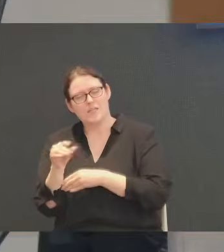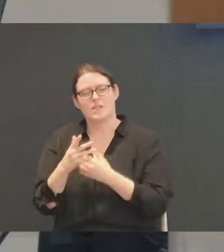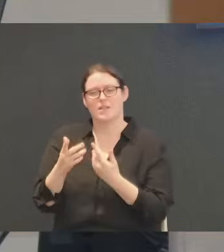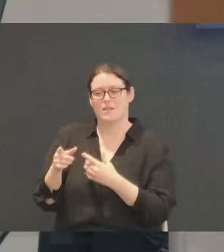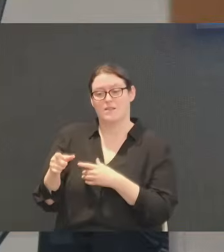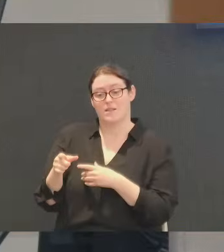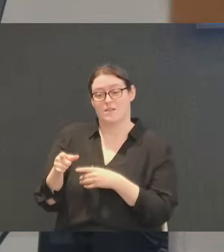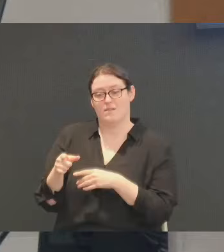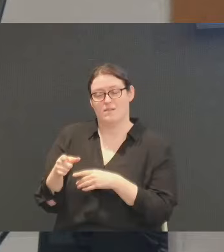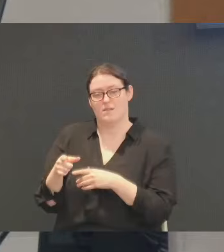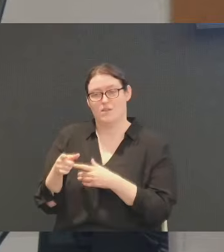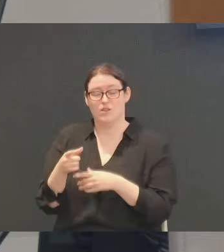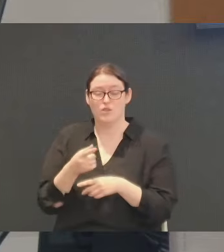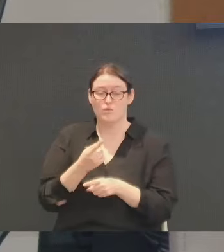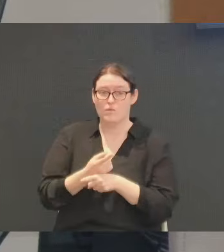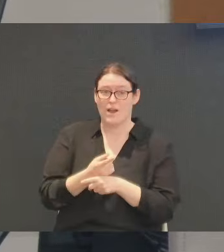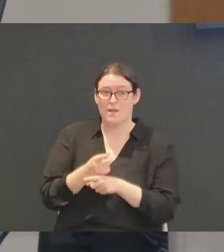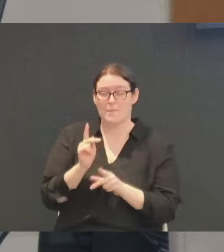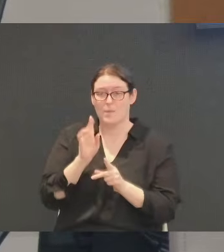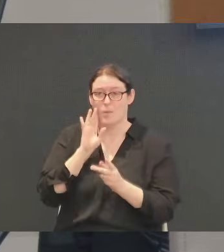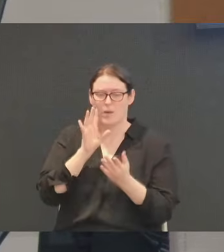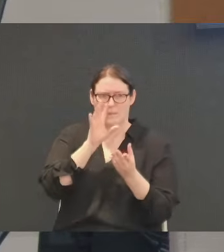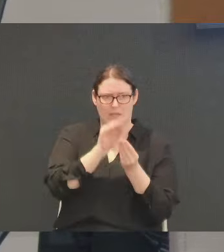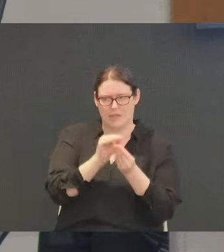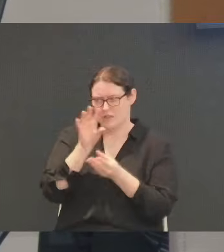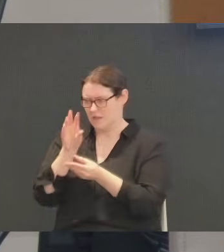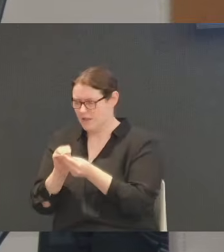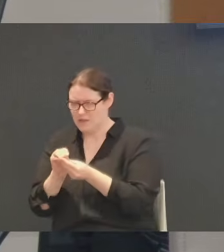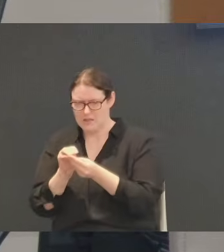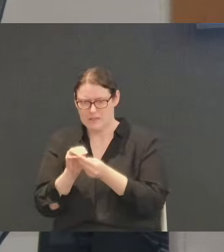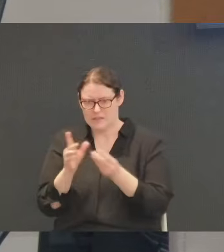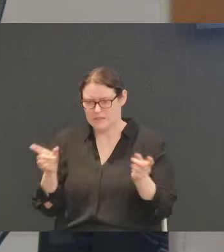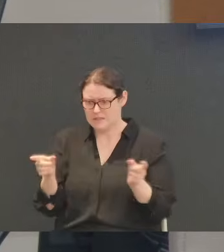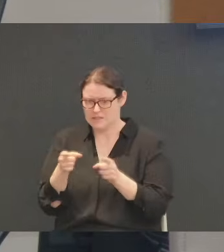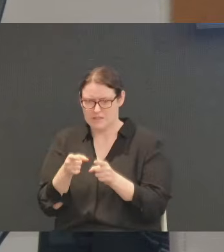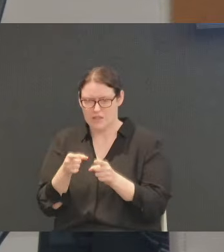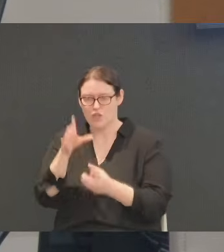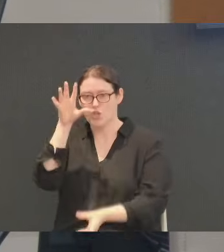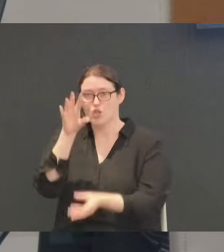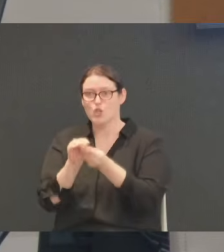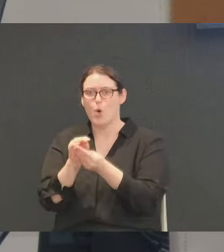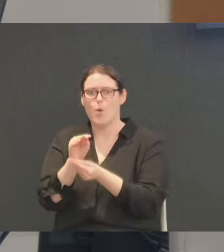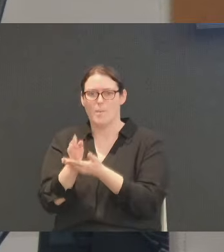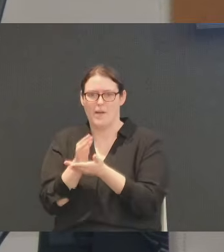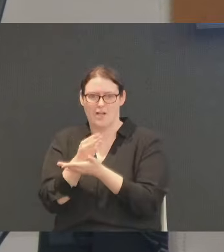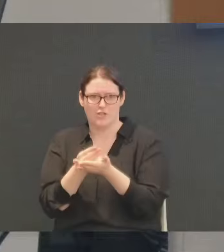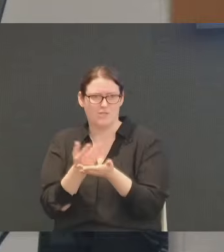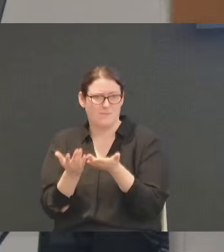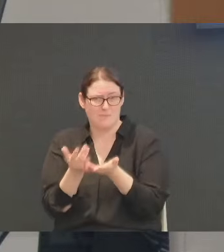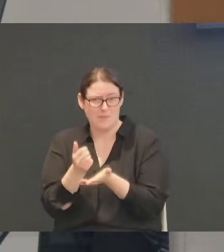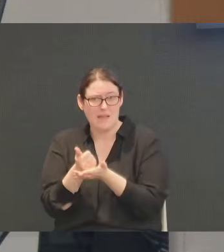right. Would people look at their total budget and that would kind of help as well because you know